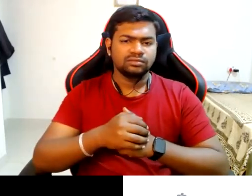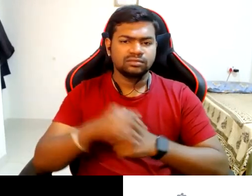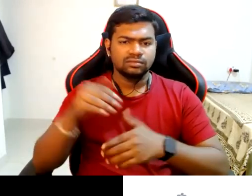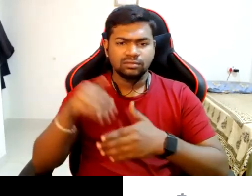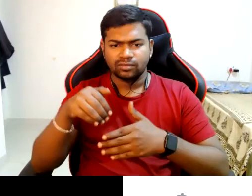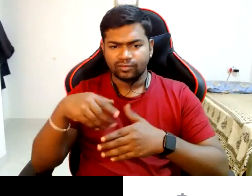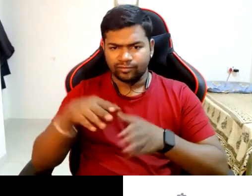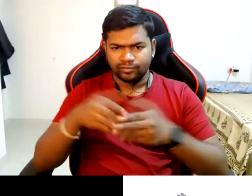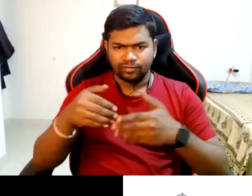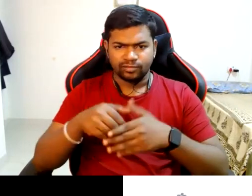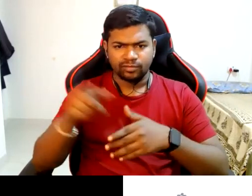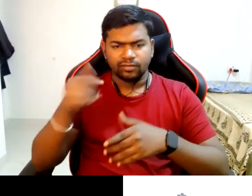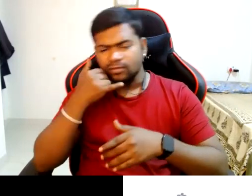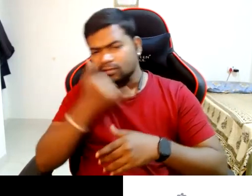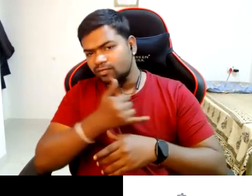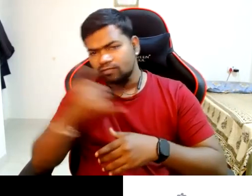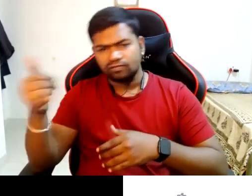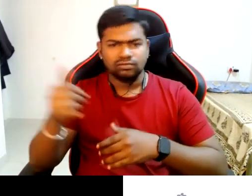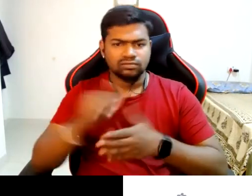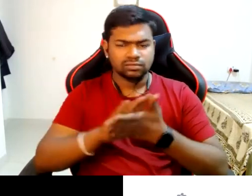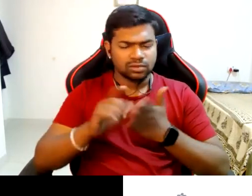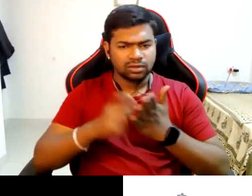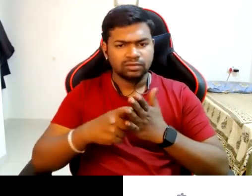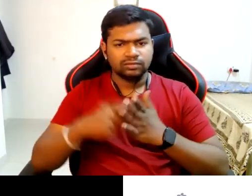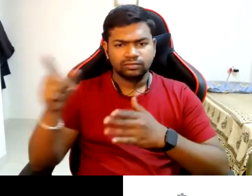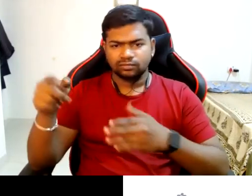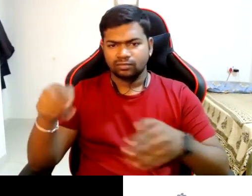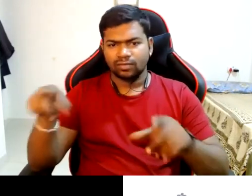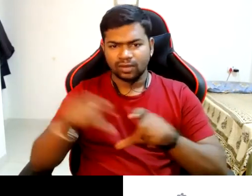So whenever anybody or any HR calls. and you are Sandeep? he would say yes i am Sandeep speaking,